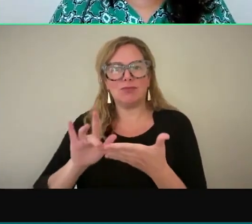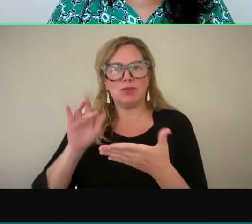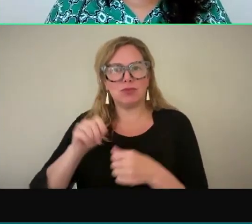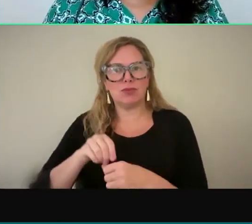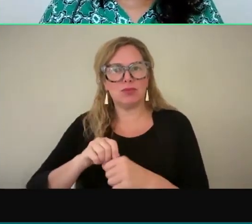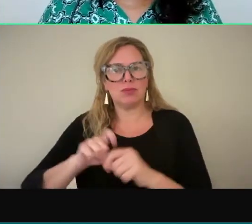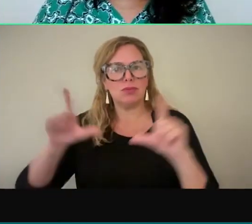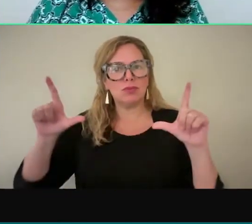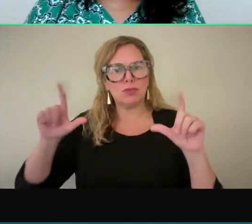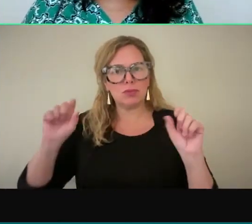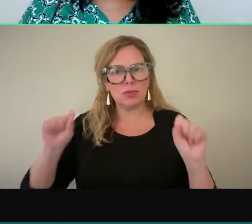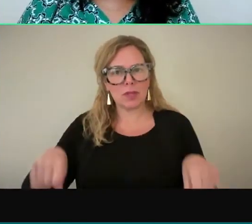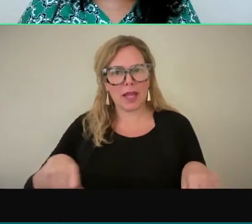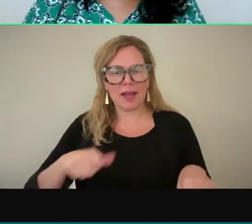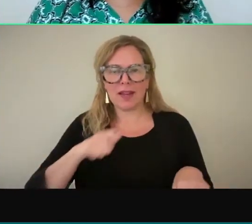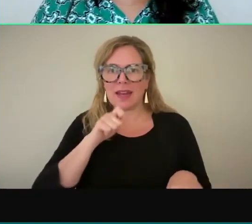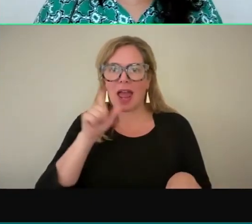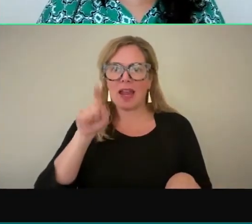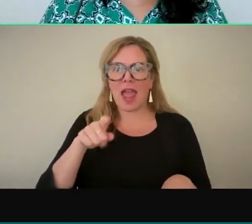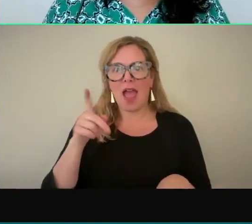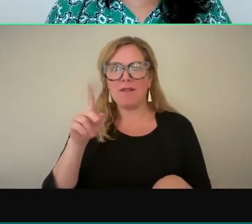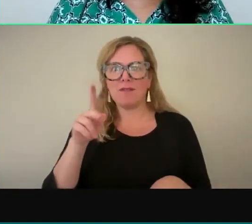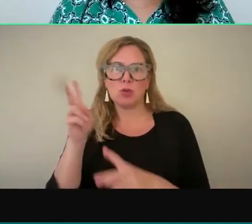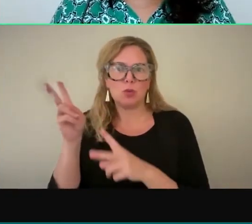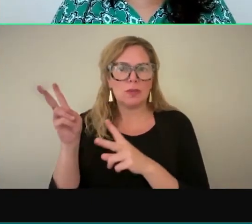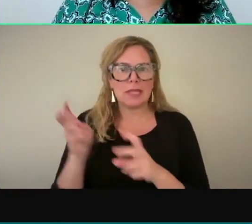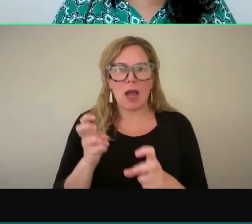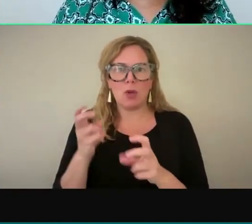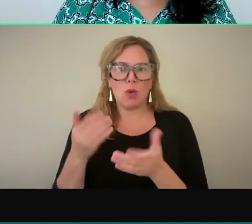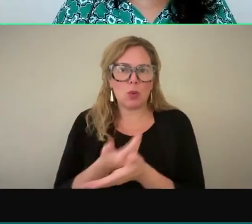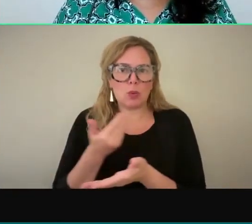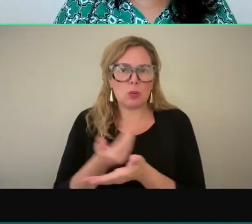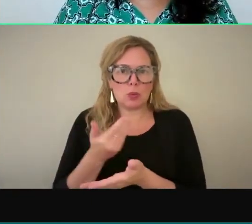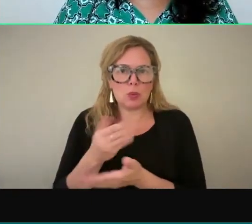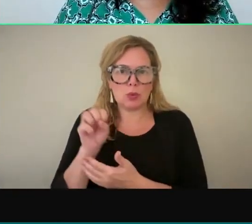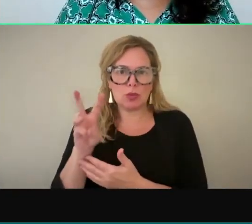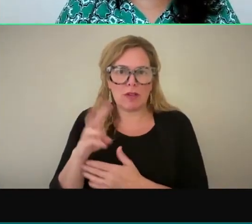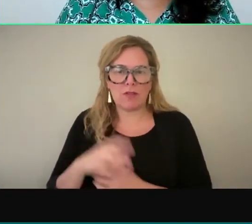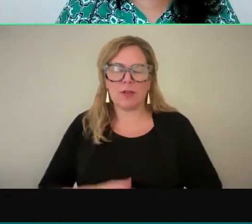that presented was anxiety during the wait times and family members wanting to make sure